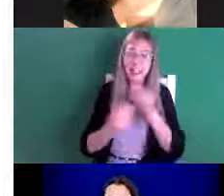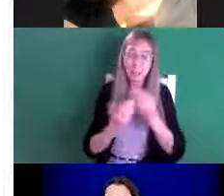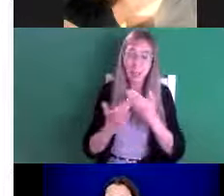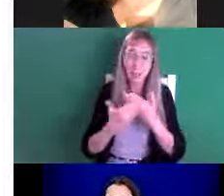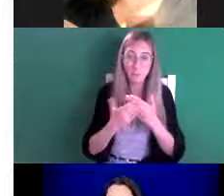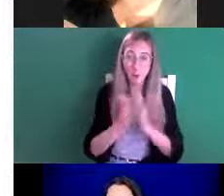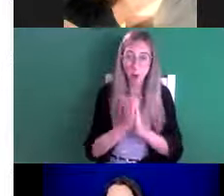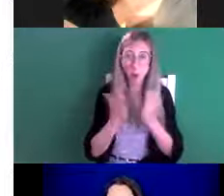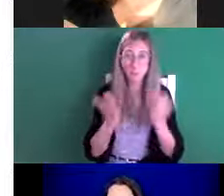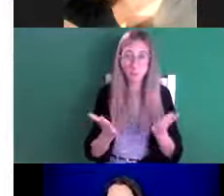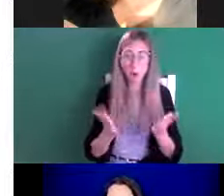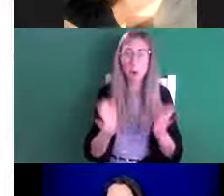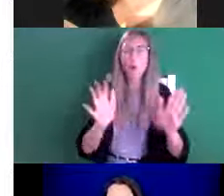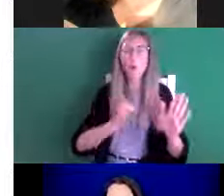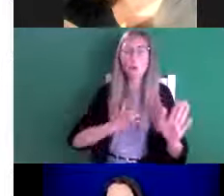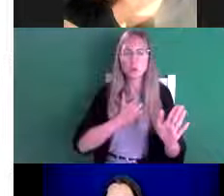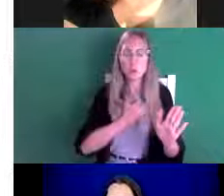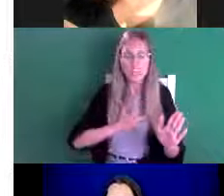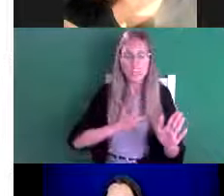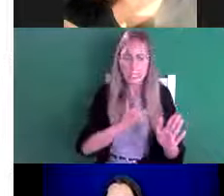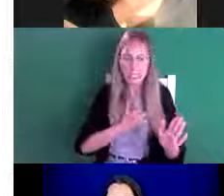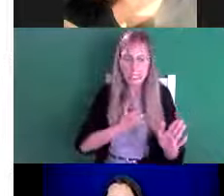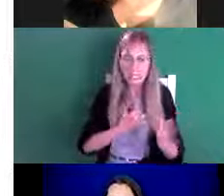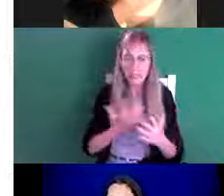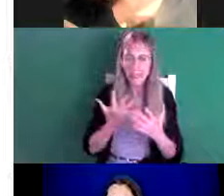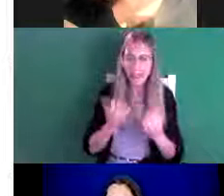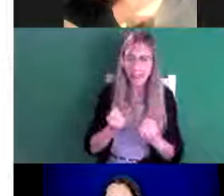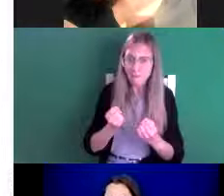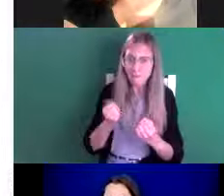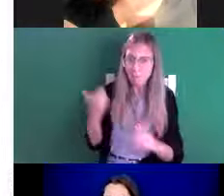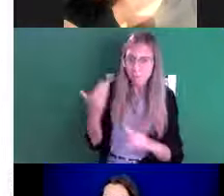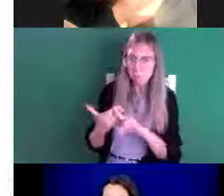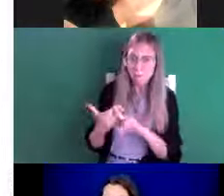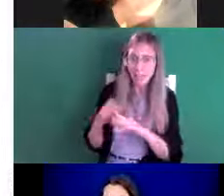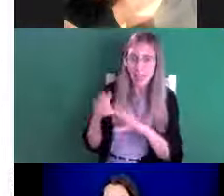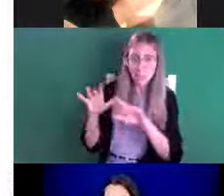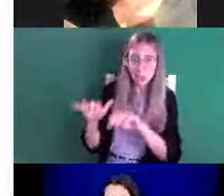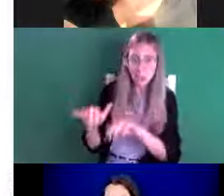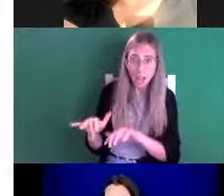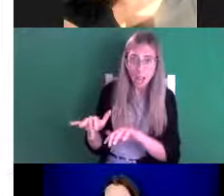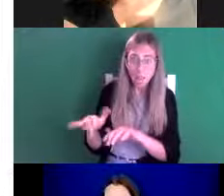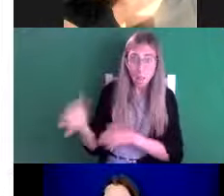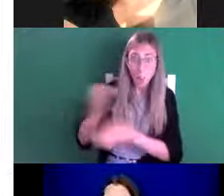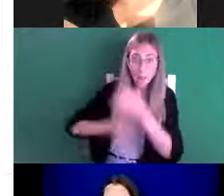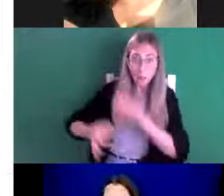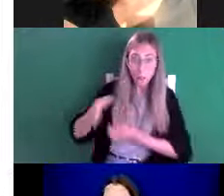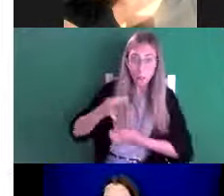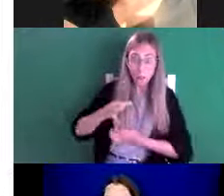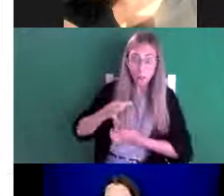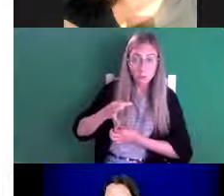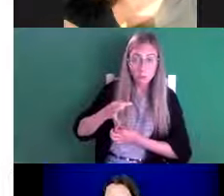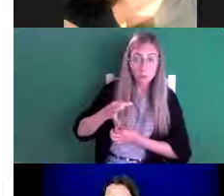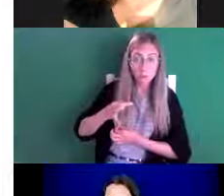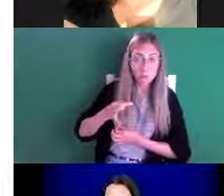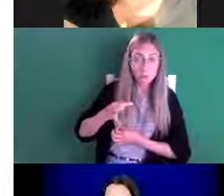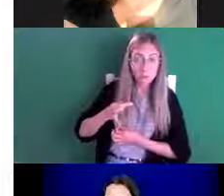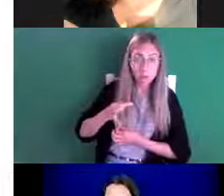haven't said are there any esther are there any questions up to now nope i can't hear you esther